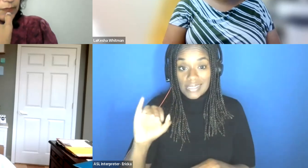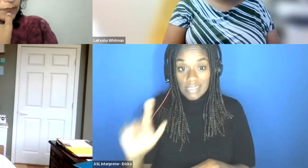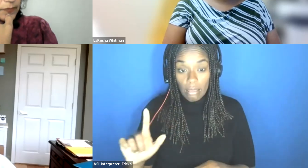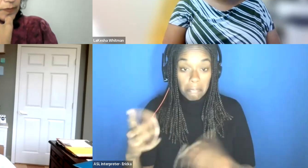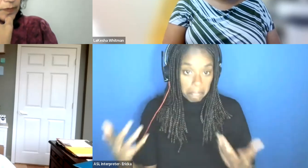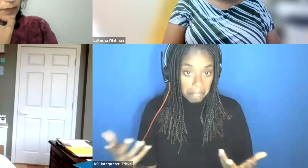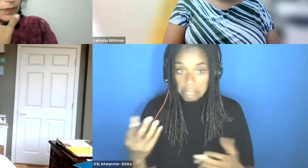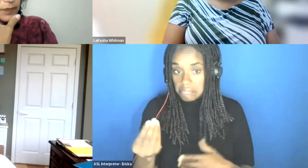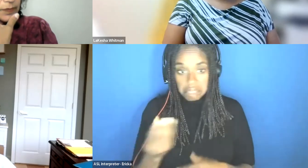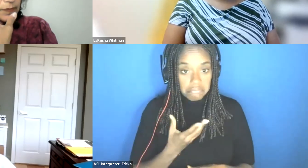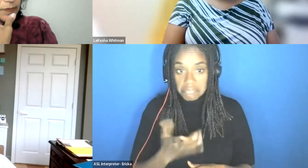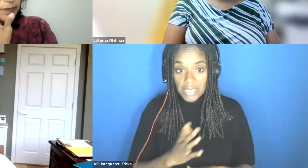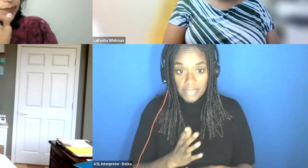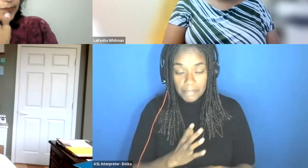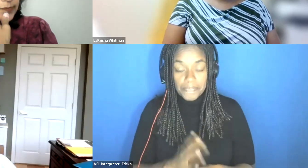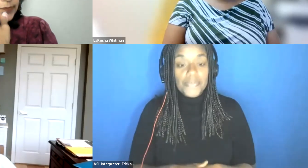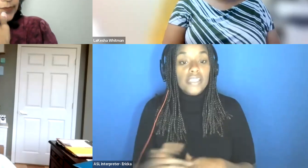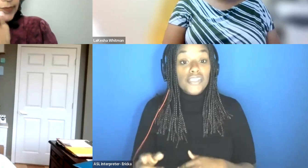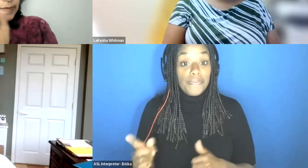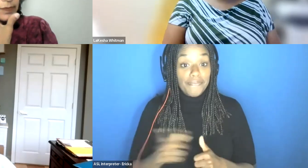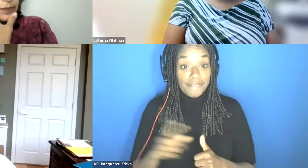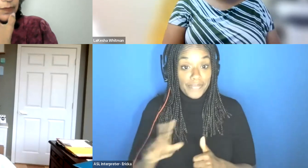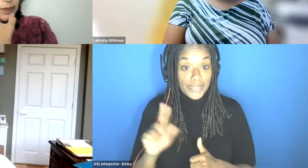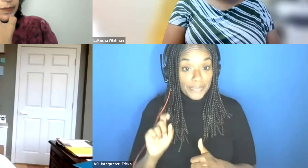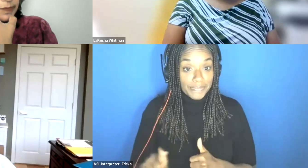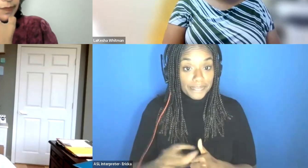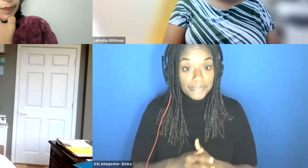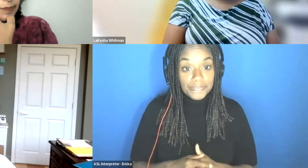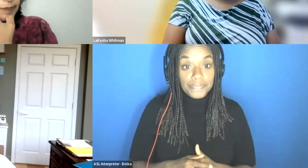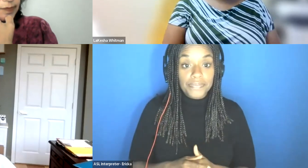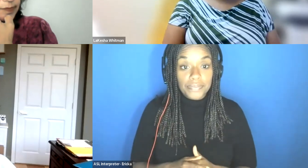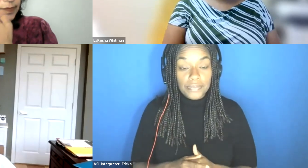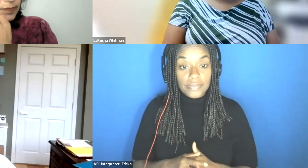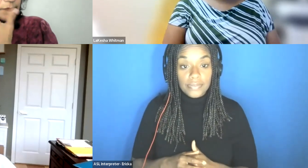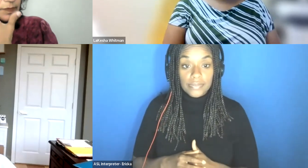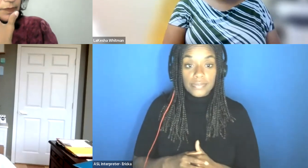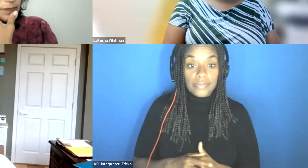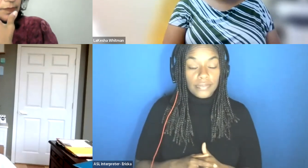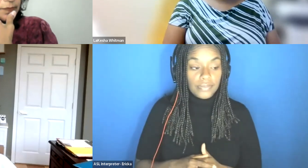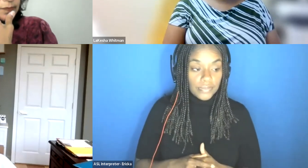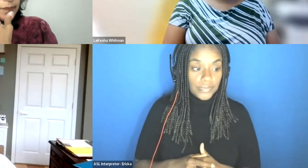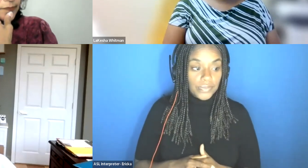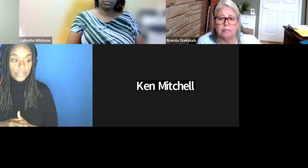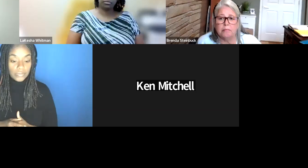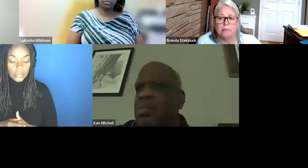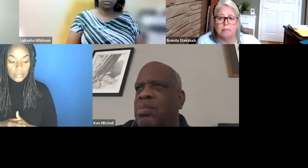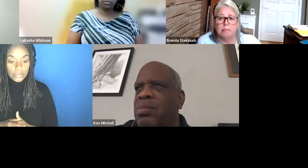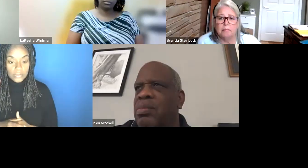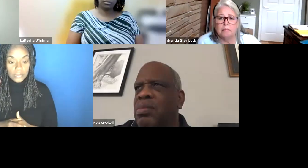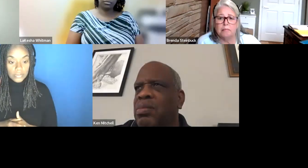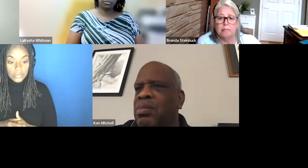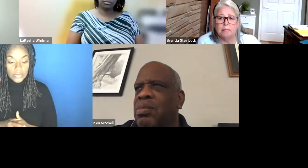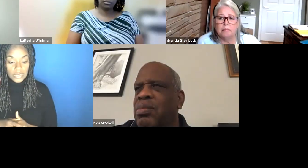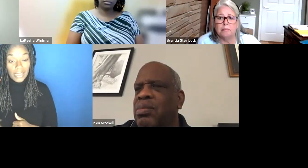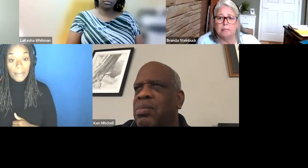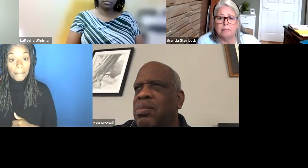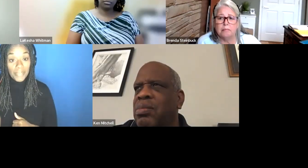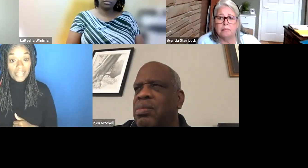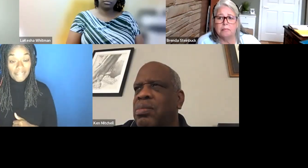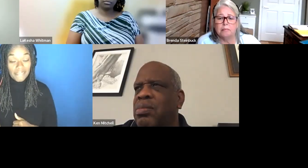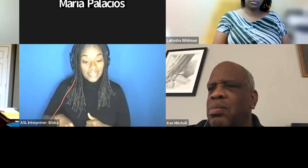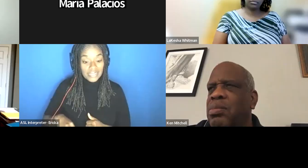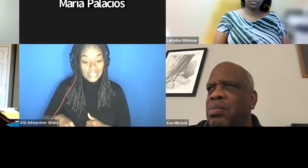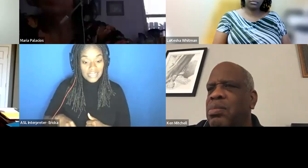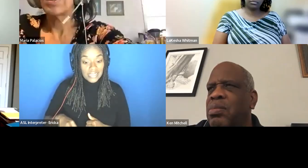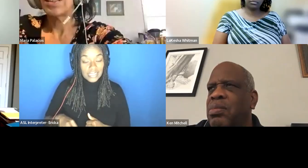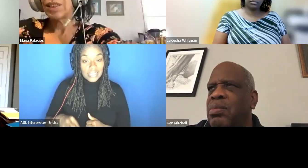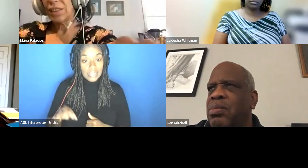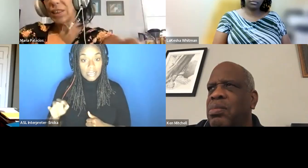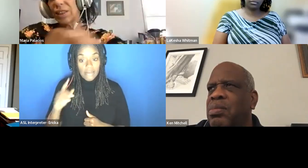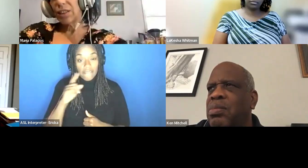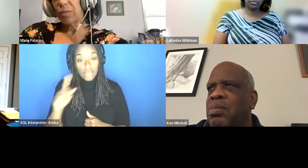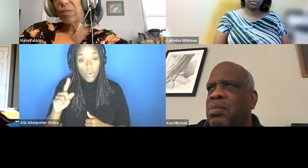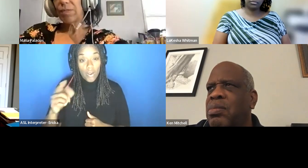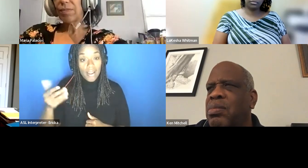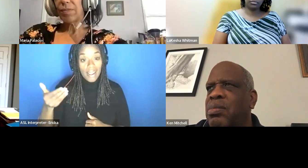And if you want to talk about how this affects your community or maybe from Brenda and LaKe sha how you have experienced in your CIL and that experience, as well.